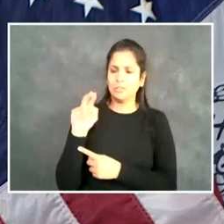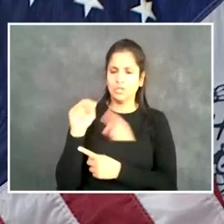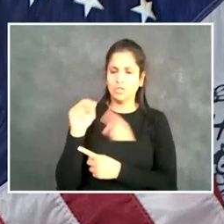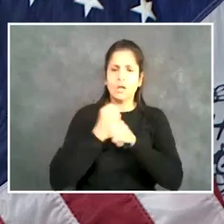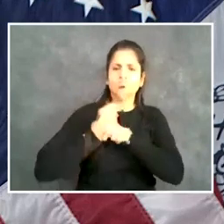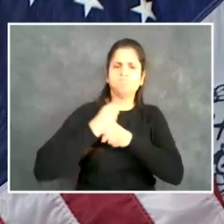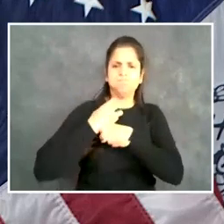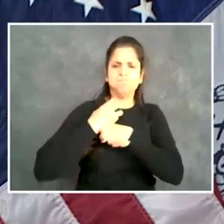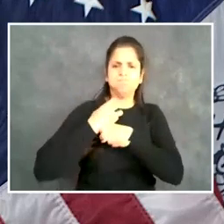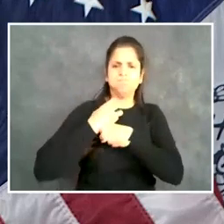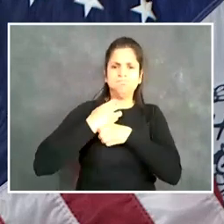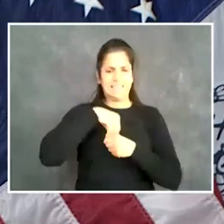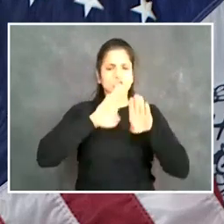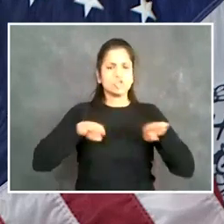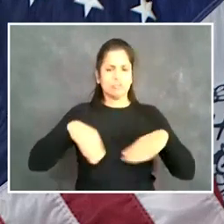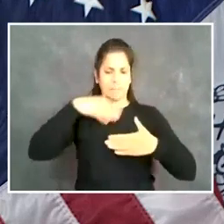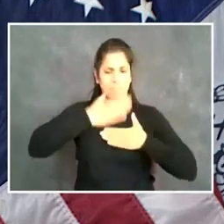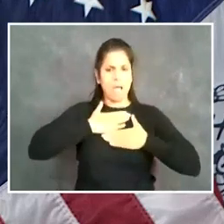KAWASAKI DISEASE. WE ARE PAYING VERY CLOSE ATTENTION TO THAT AND ALSO,